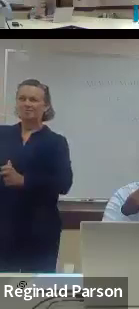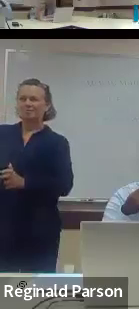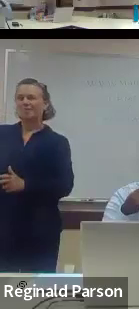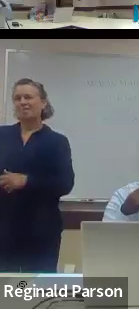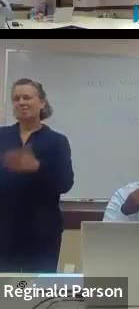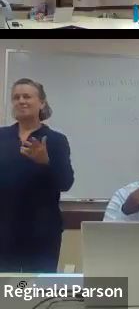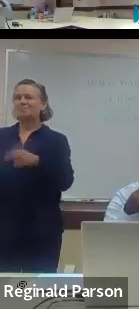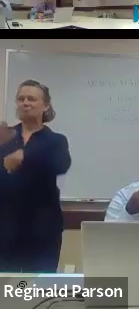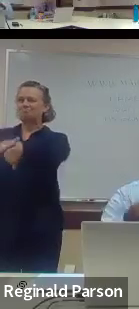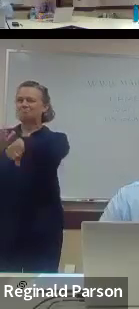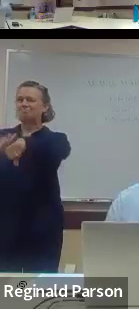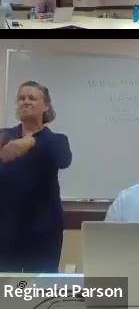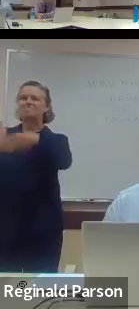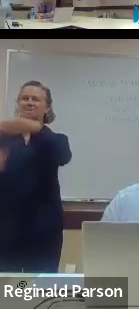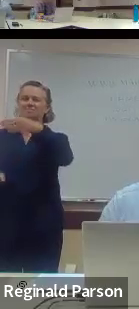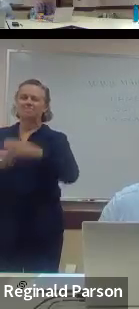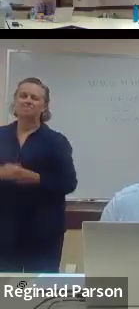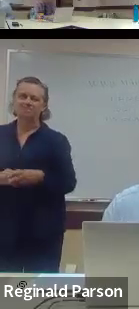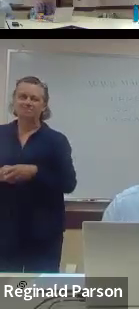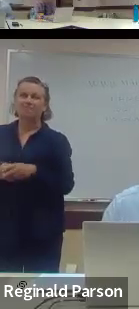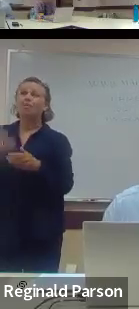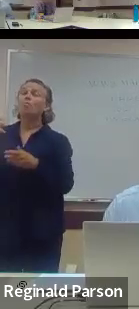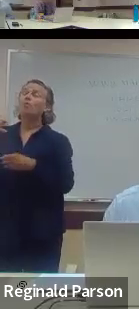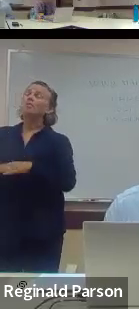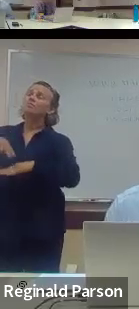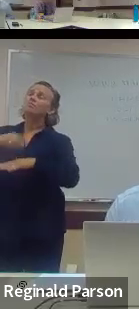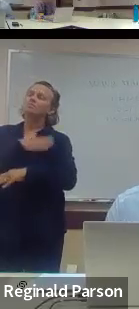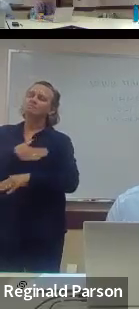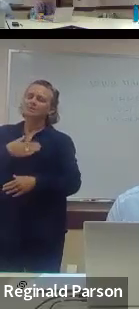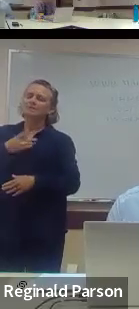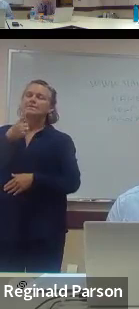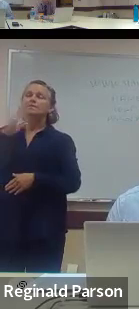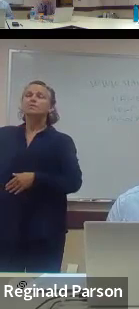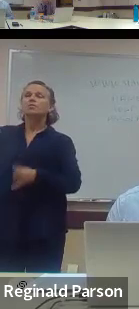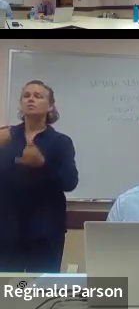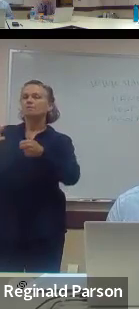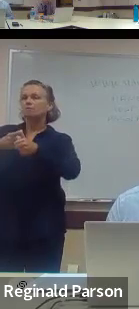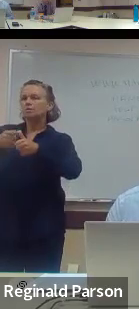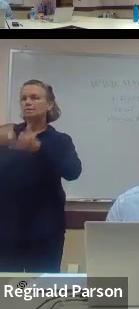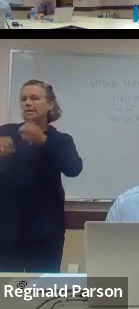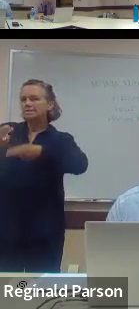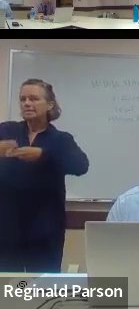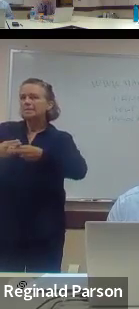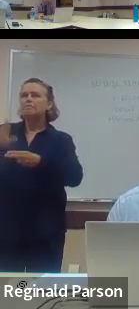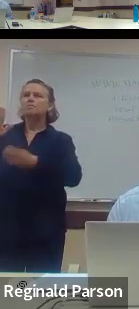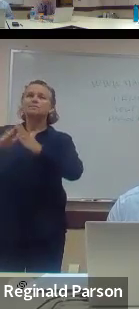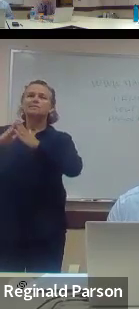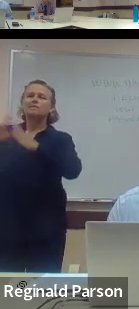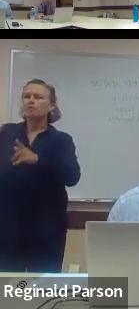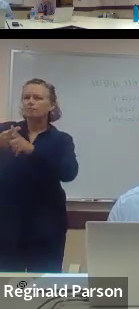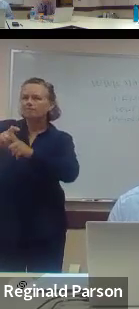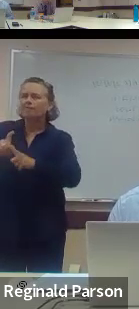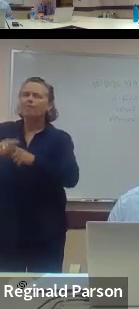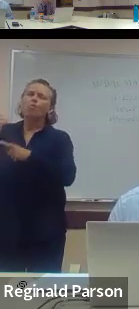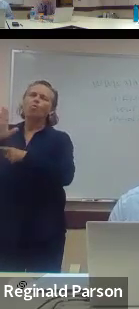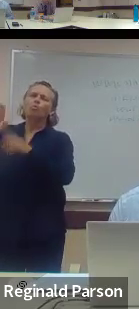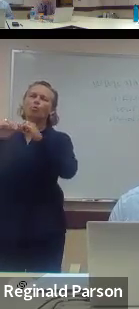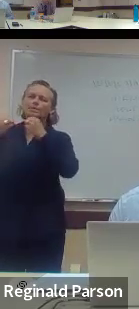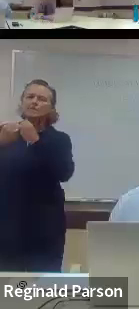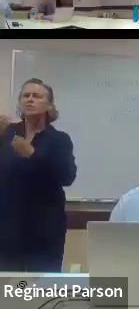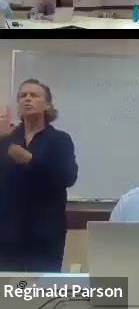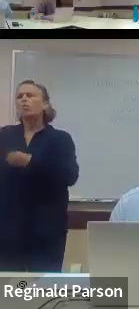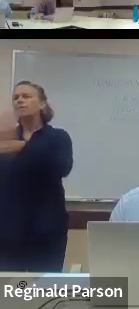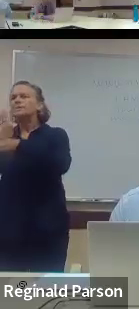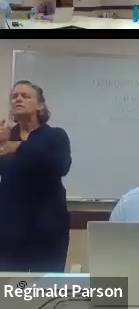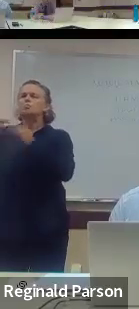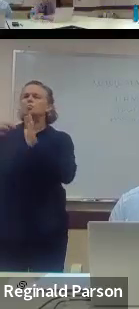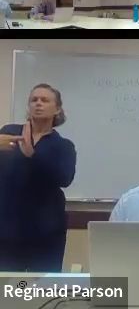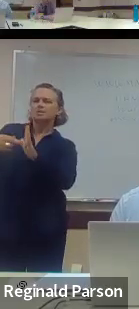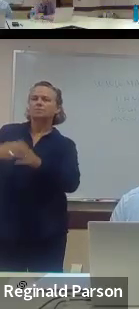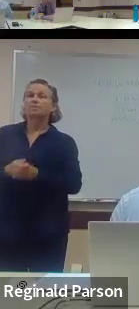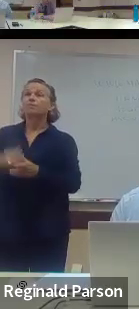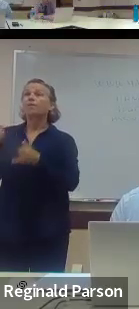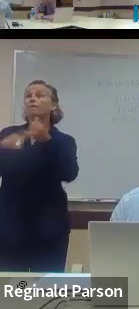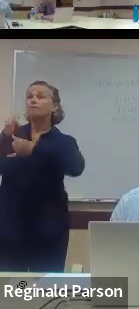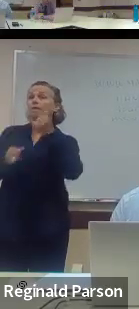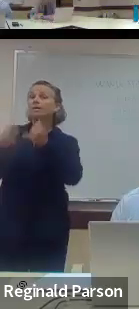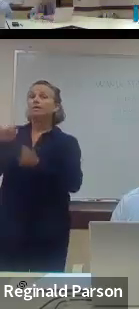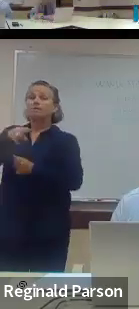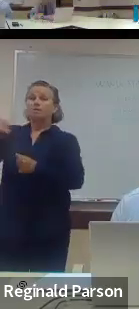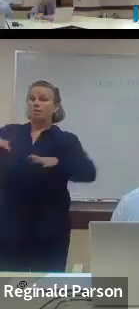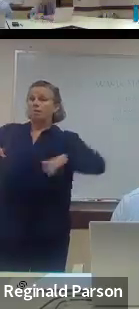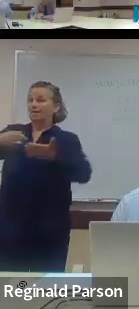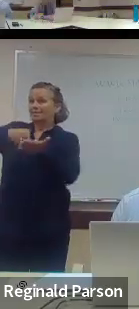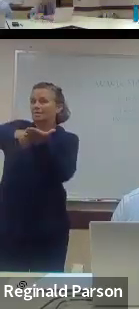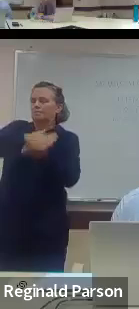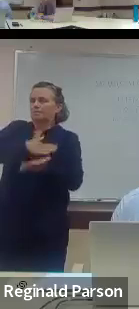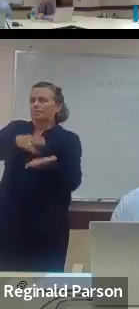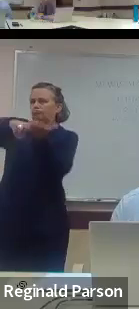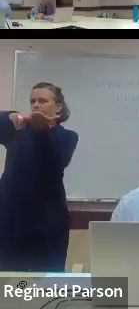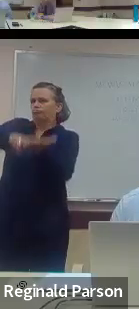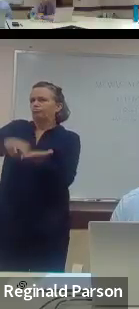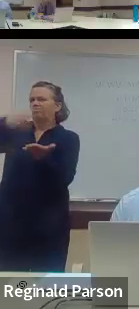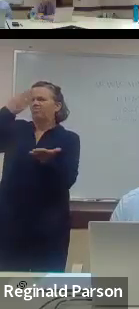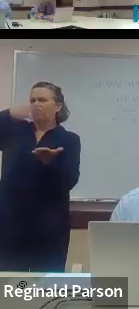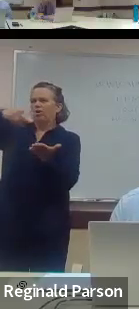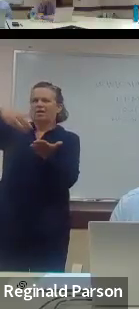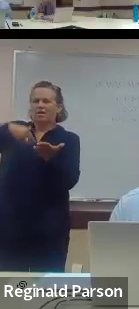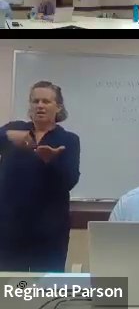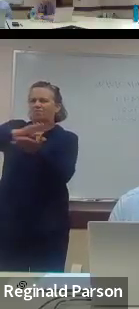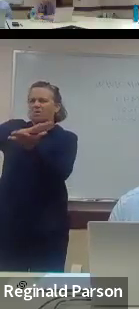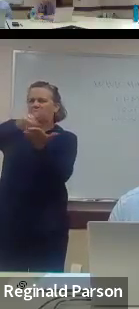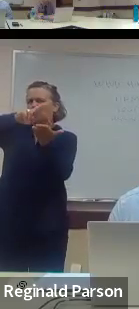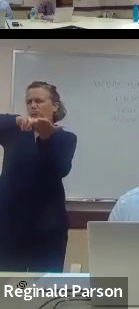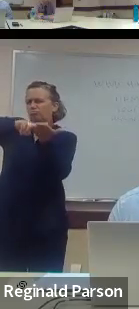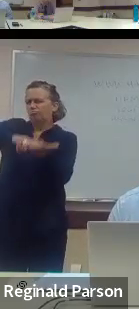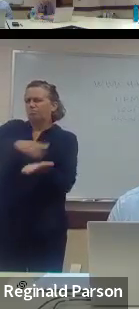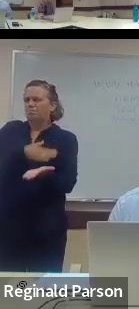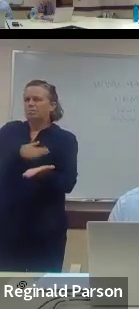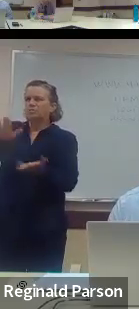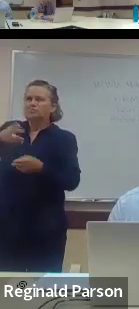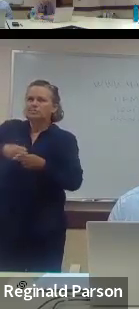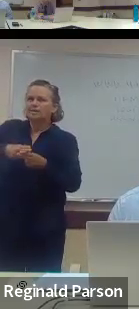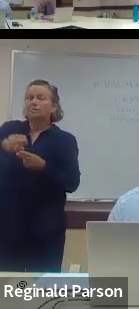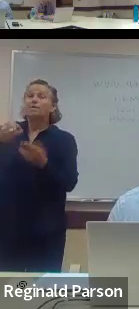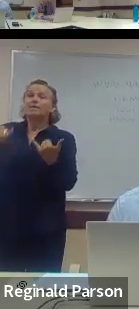Reginald Parson: as well. When you speak, please begin by telling us your 1st and last name as well as the town you are from, or the organization or association you are representing. Finally, if you have not signed in on one of the sign in sheets available upon entering the room, please do so now, or at the end of the hearing.